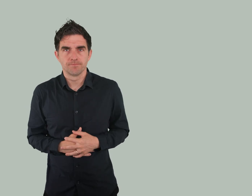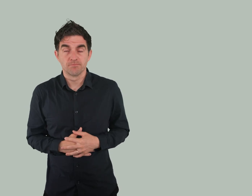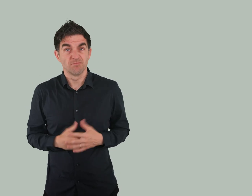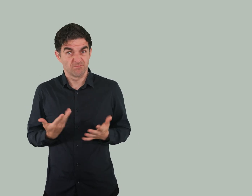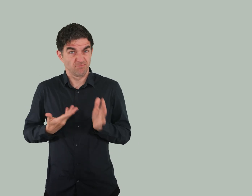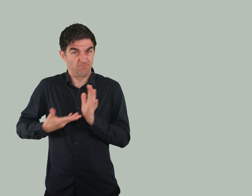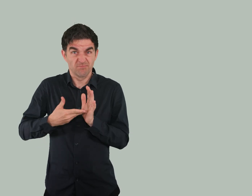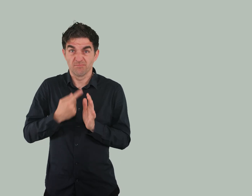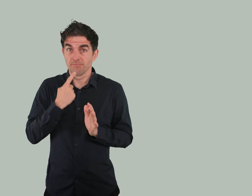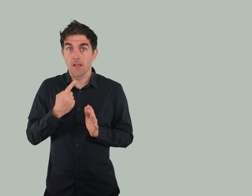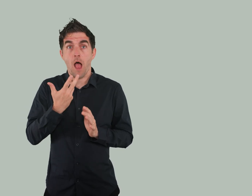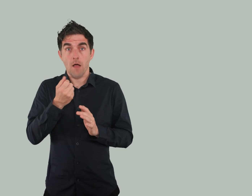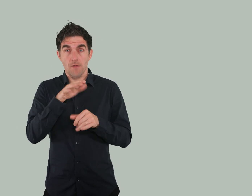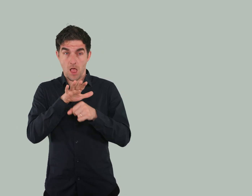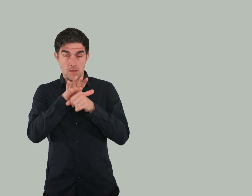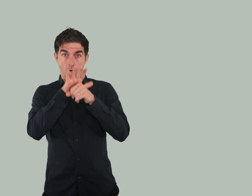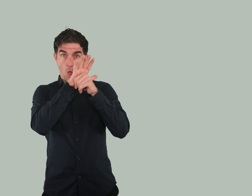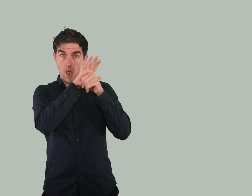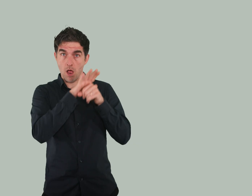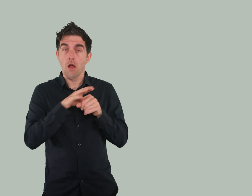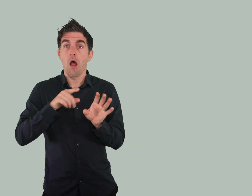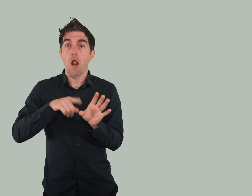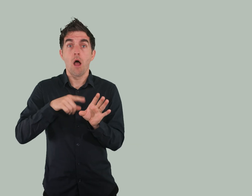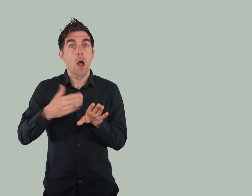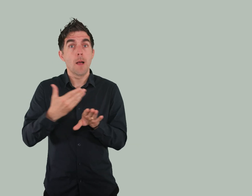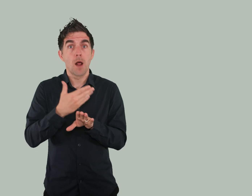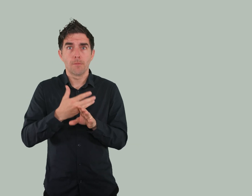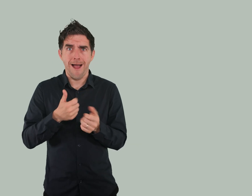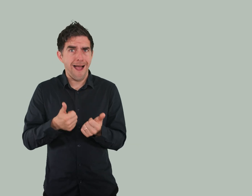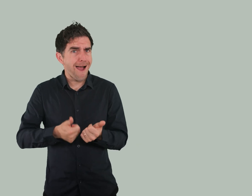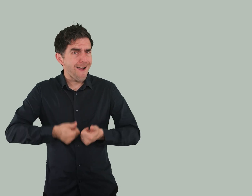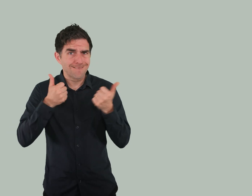The Commission has also shown that the areas where youth employment